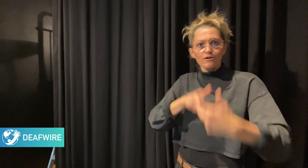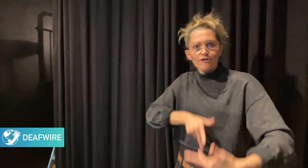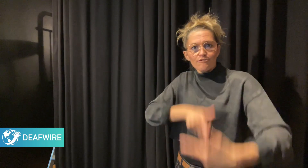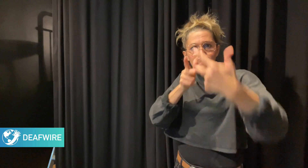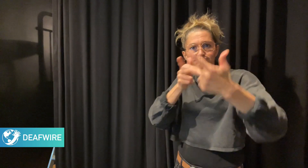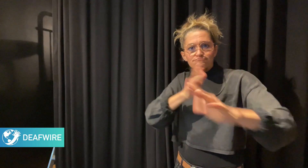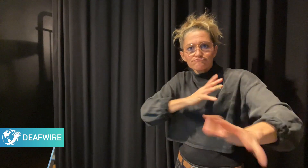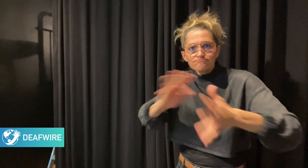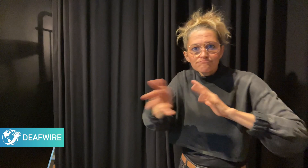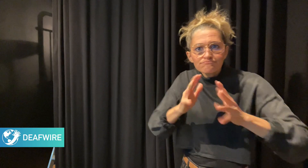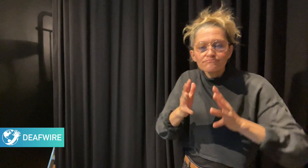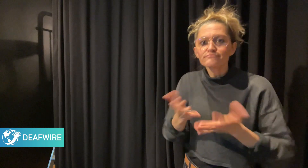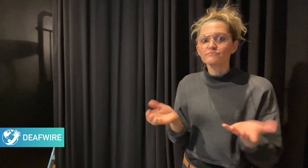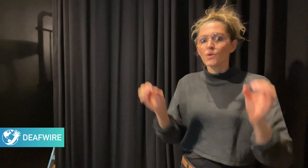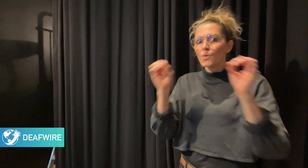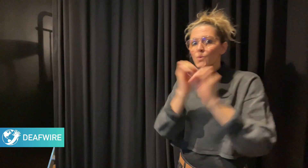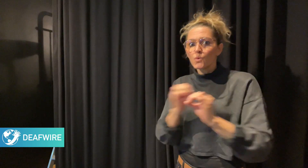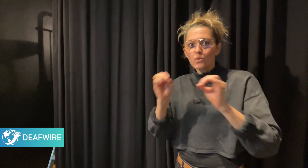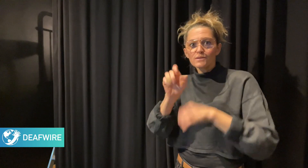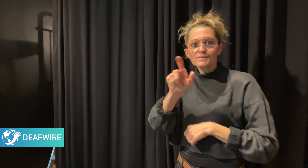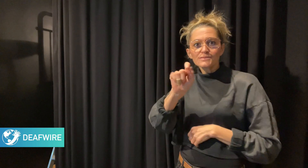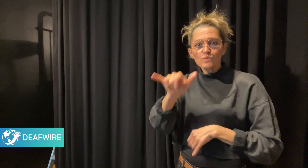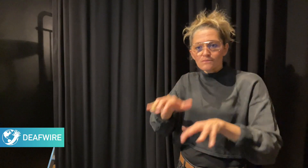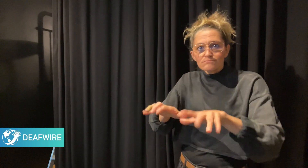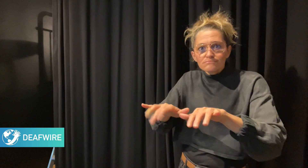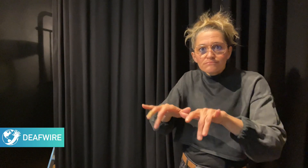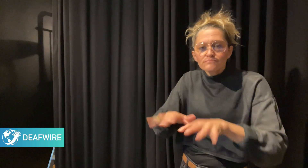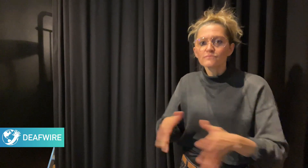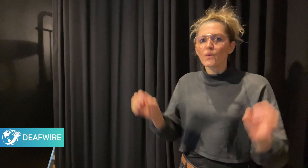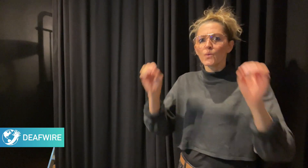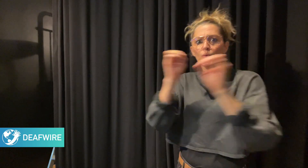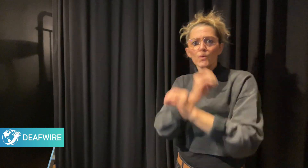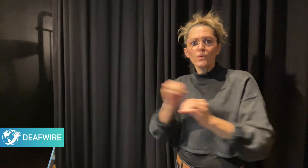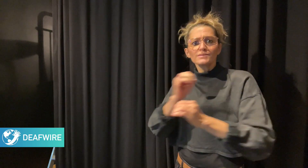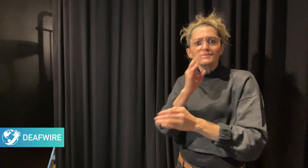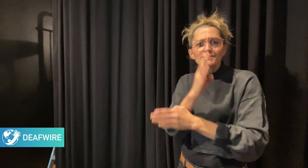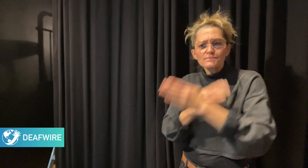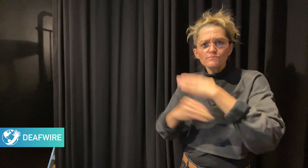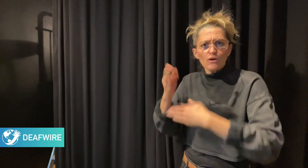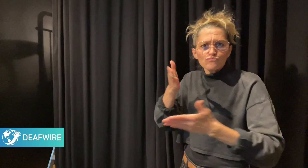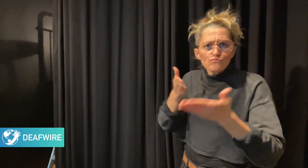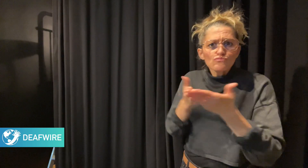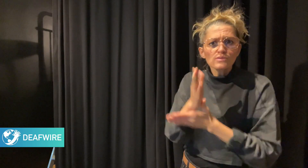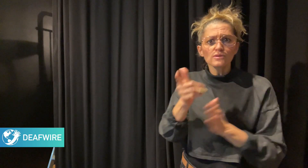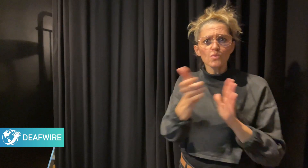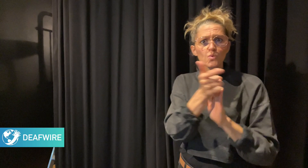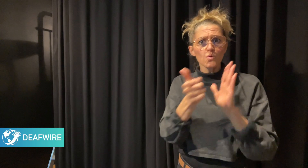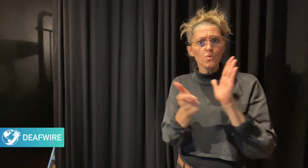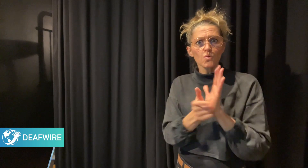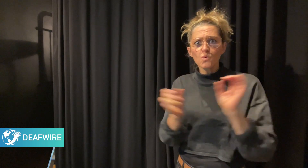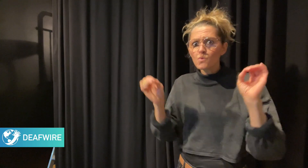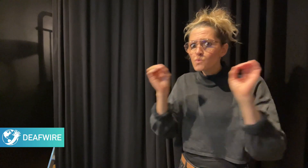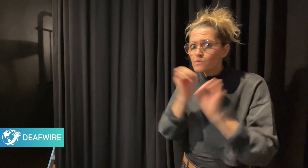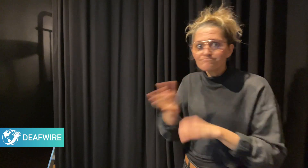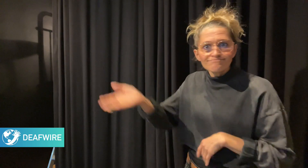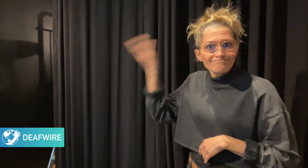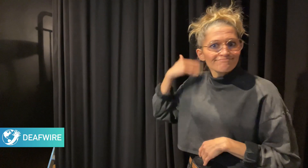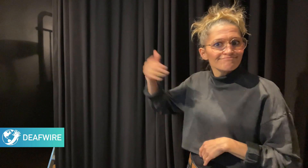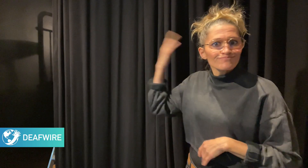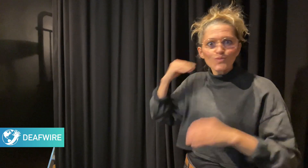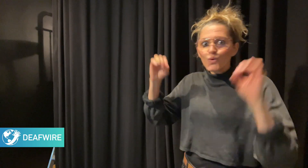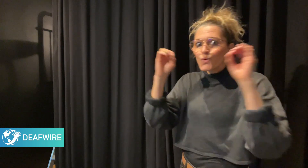there was no closed captioning, videophones, and TTYs and